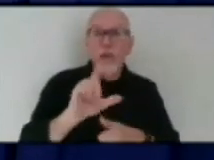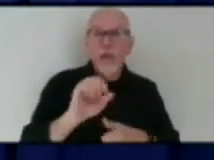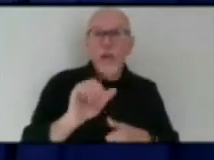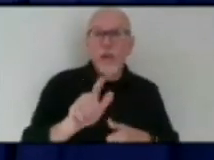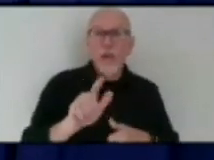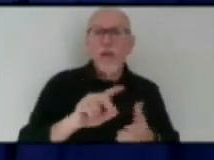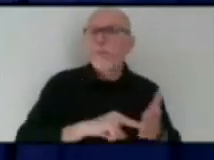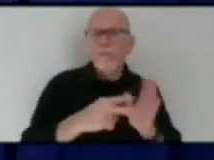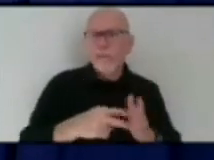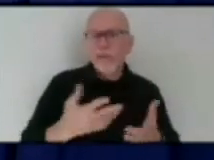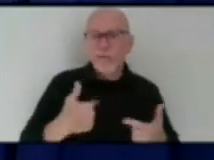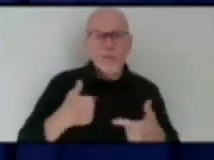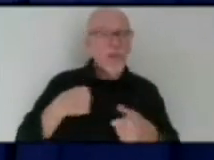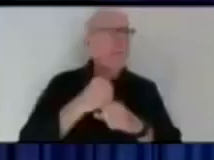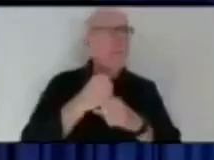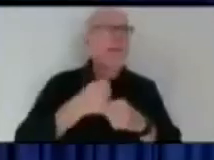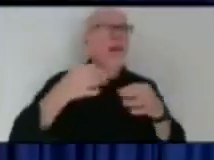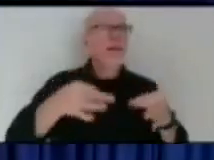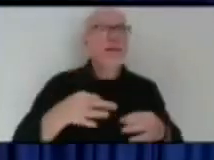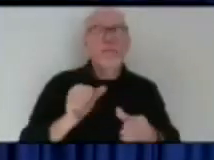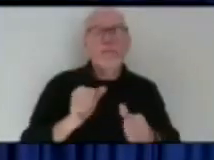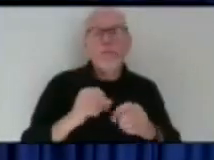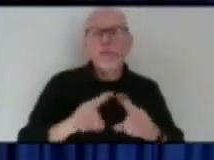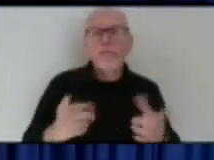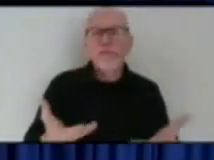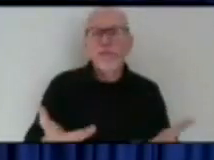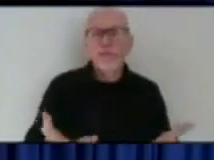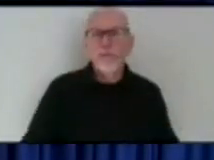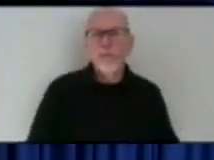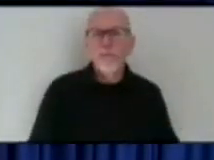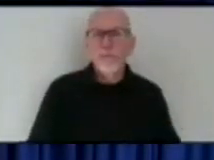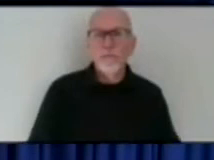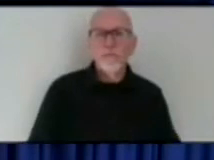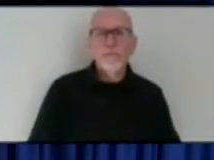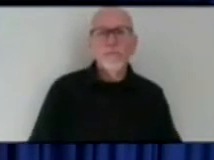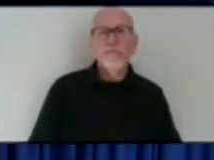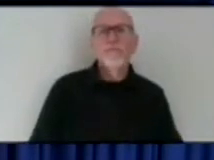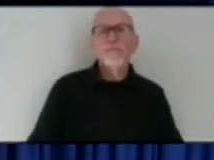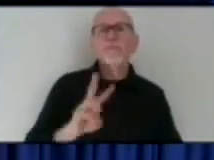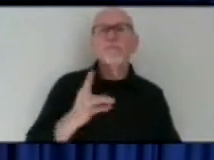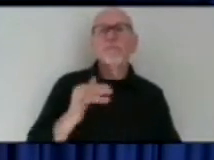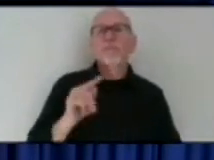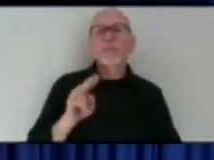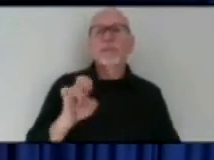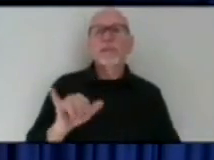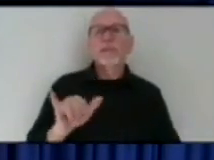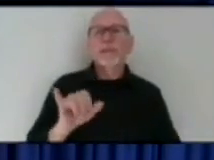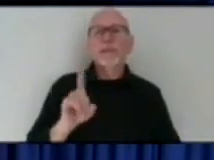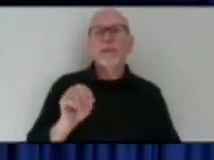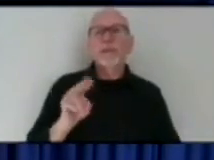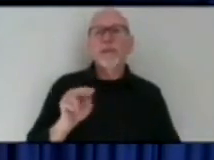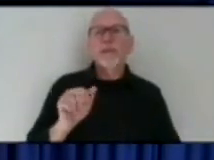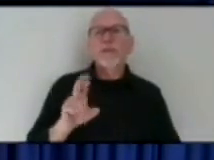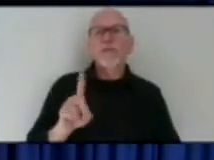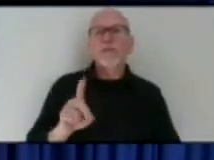difference. Yeah, I think that's the key. Whitney Dow nerd. C N h I. Good